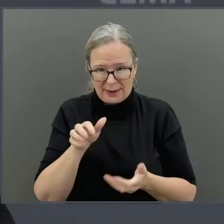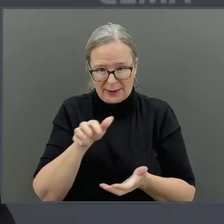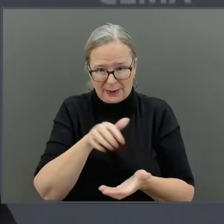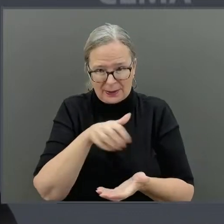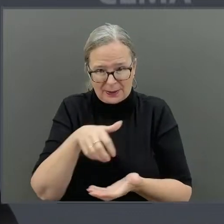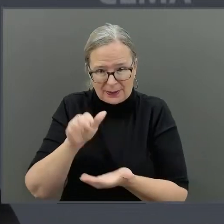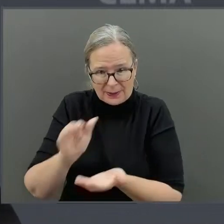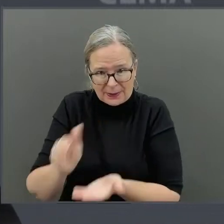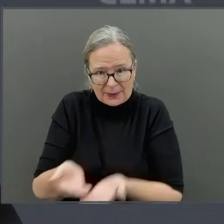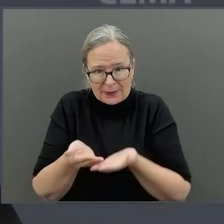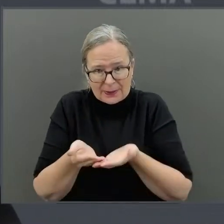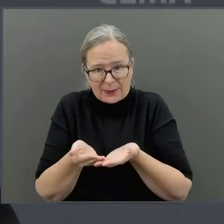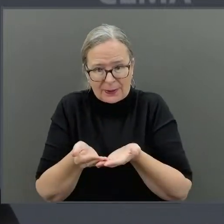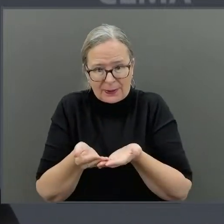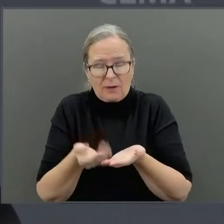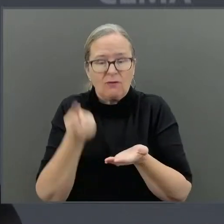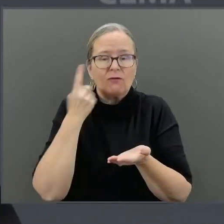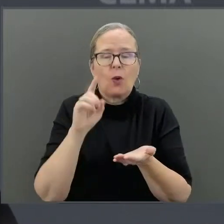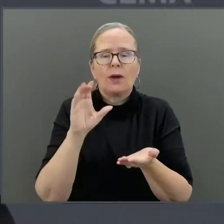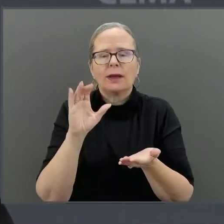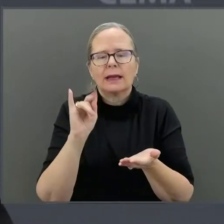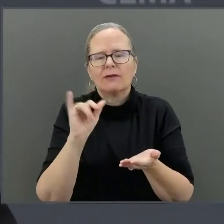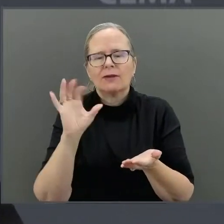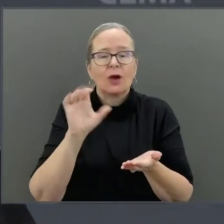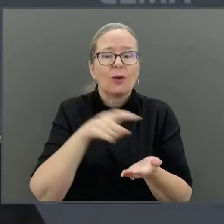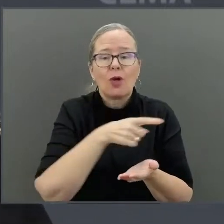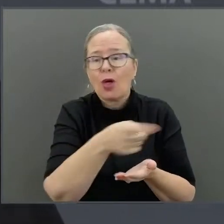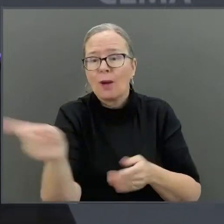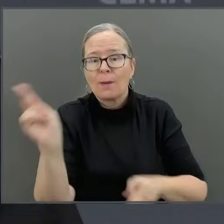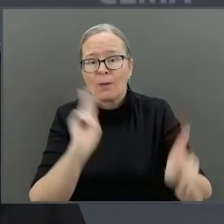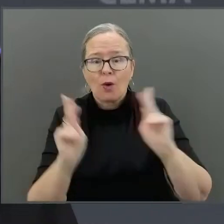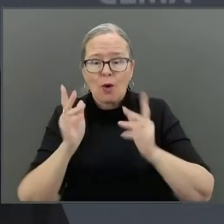questions about the status of pools at the beginning of this event we asked high water